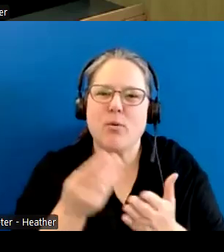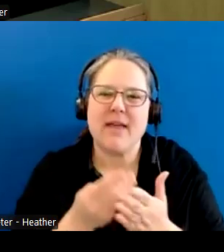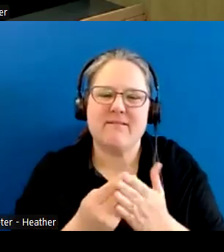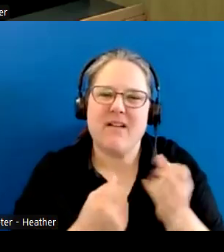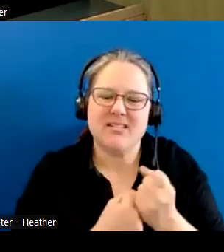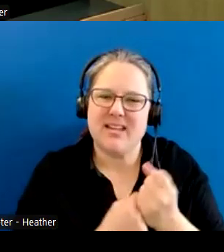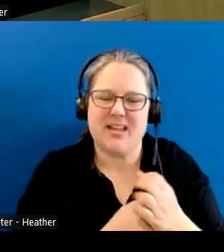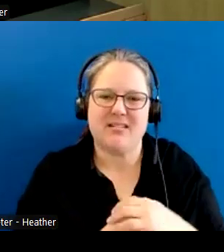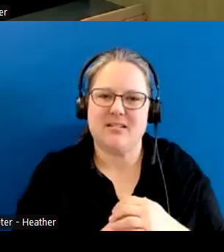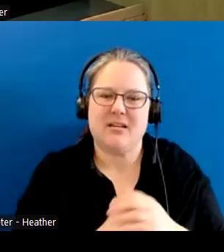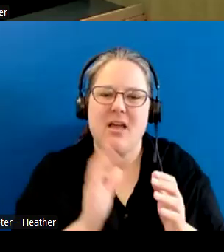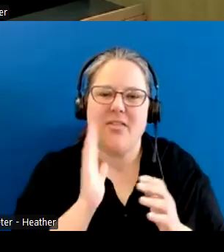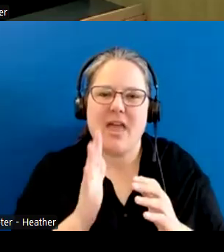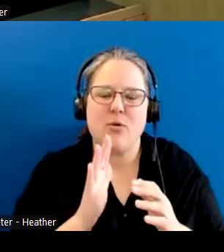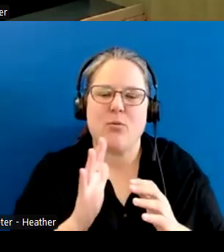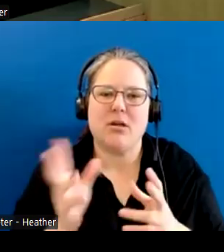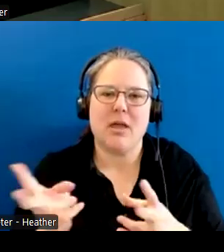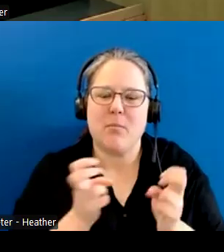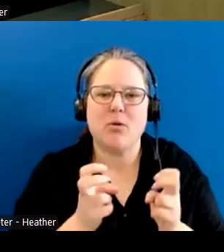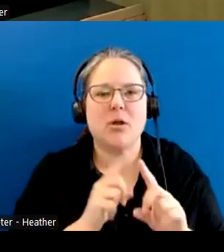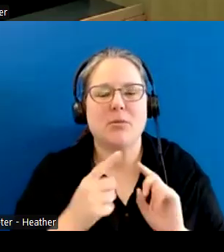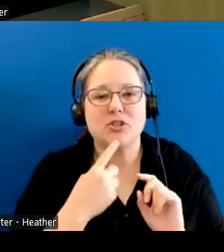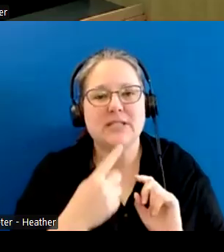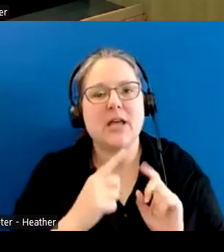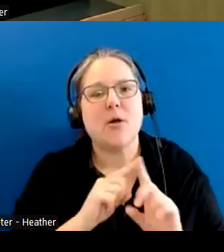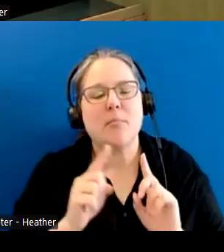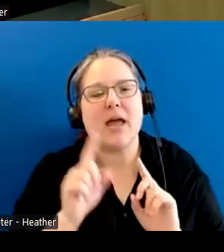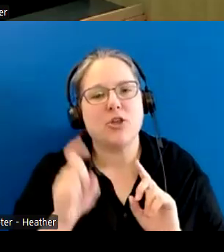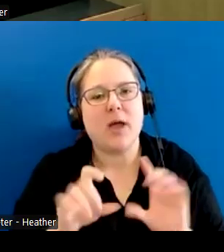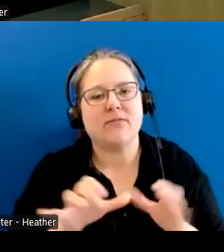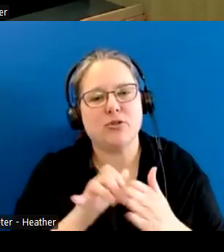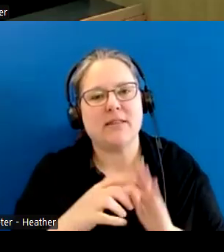funded right you know they're going to get pulled but she's like yeah but you need to do that to